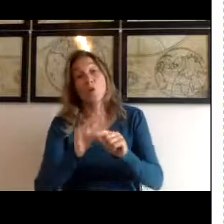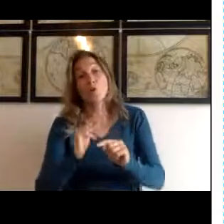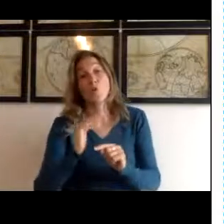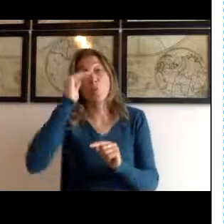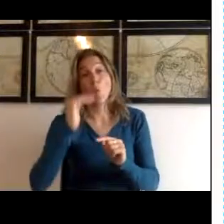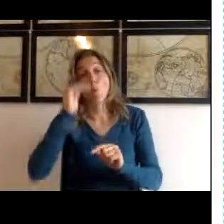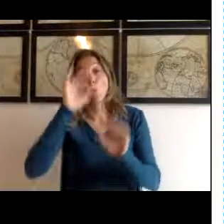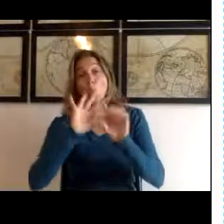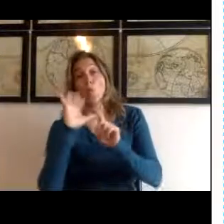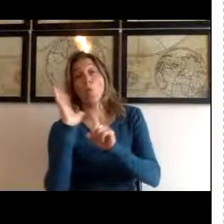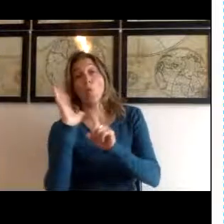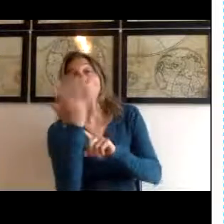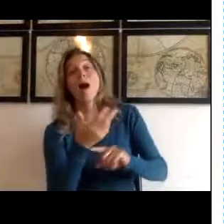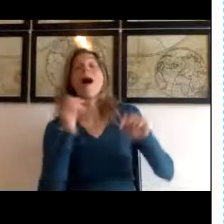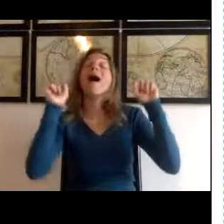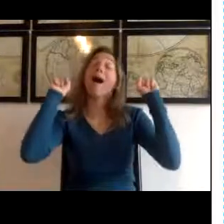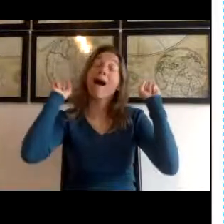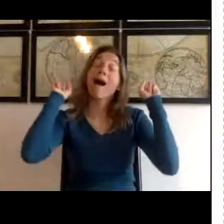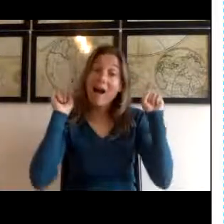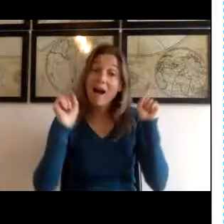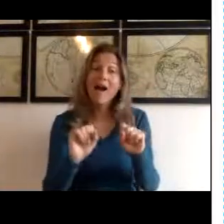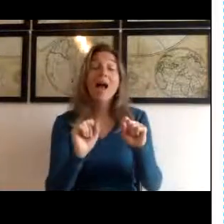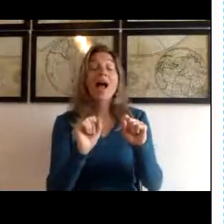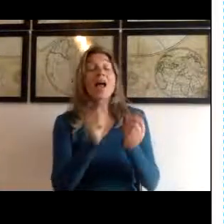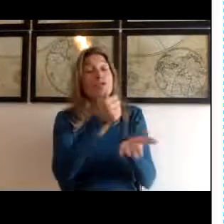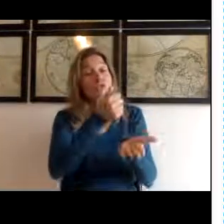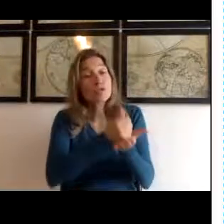to all the services and treatments they need.